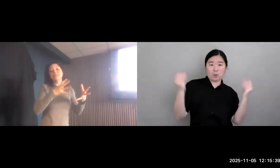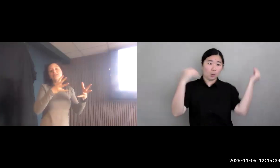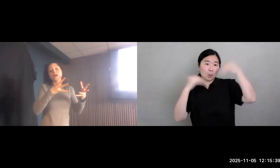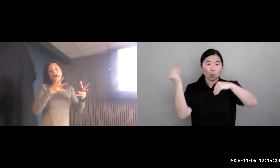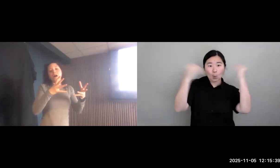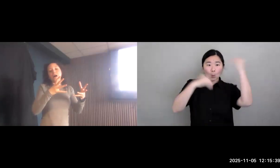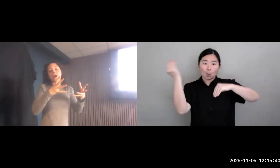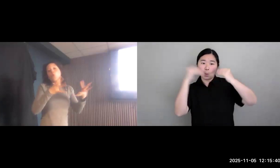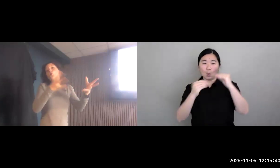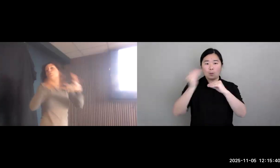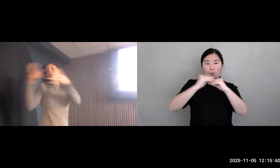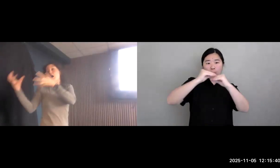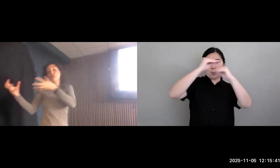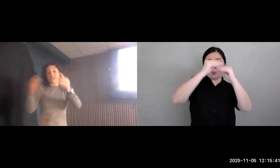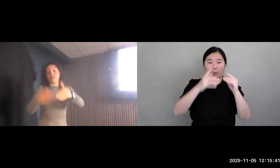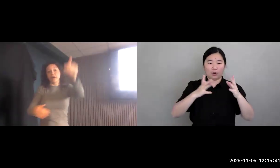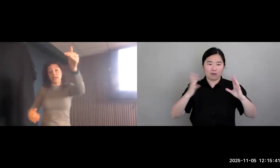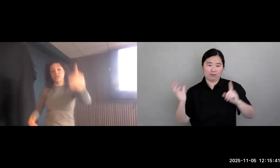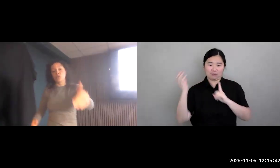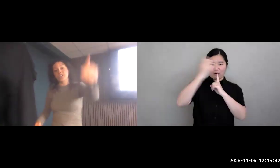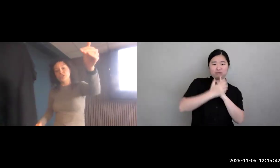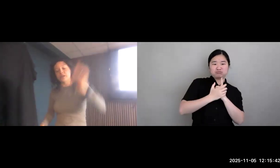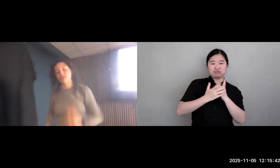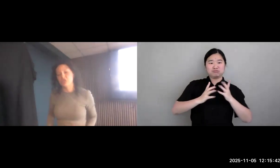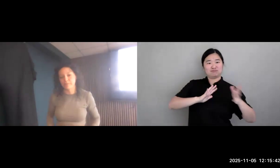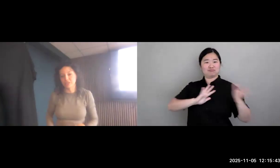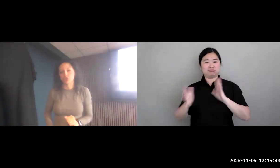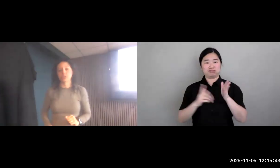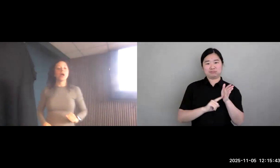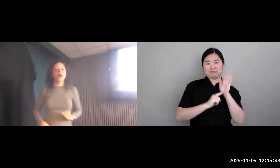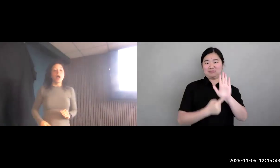And or with other semiotic strategies that I just mentioned.